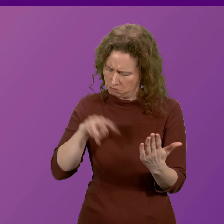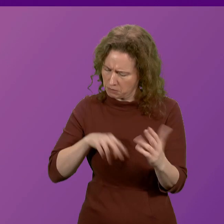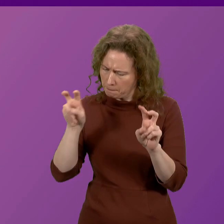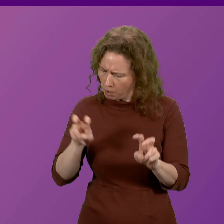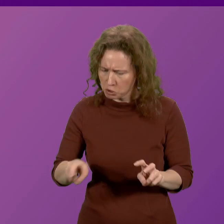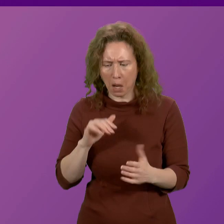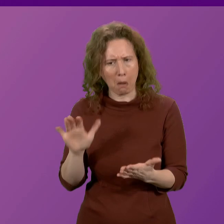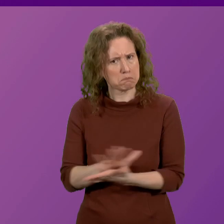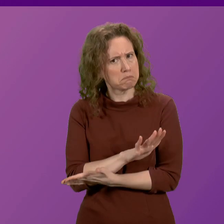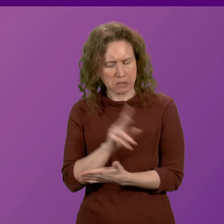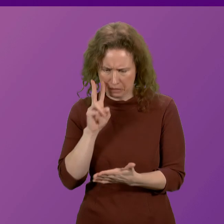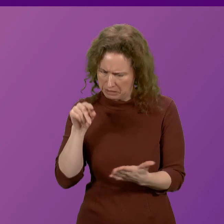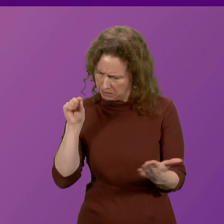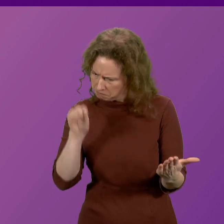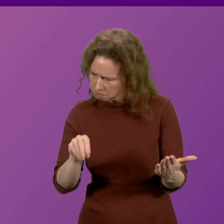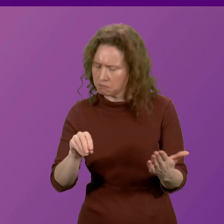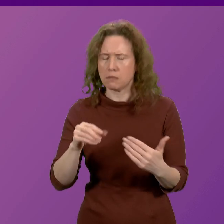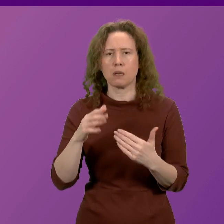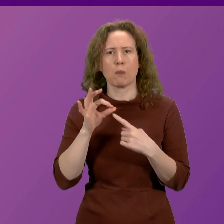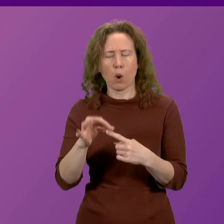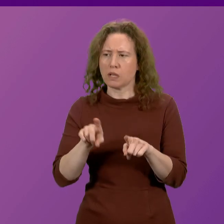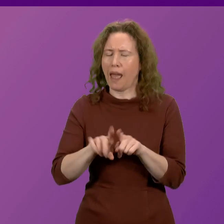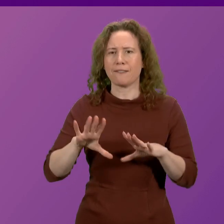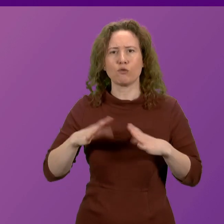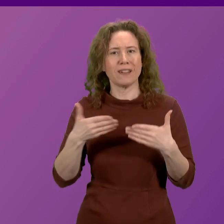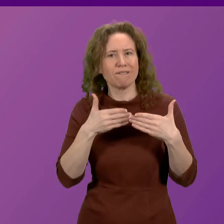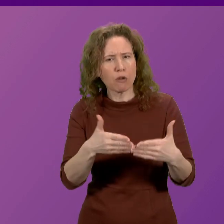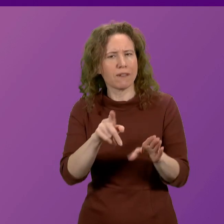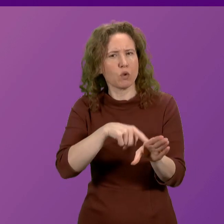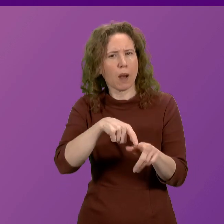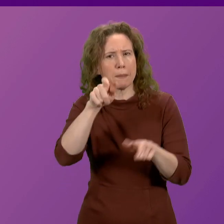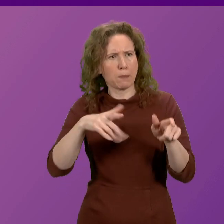of Green proposals for free ferry travel for young islanders and free bus travel for asylum seekers.